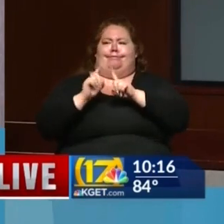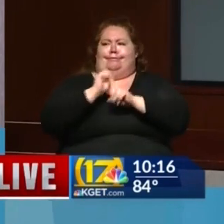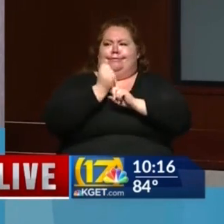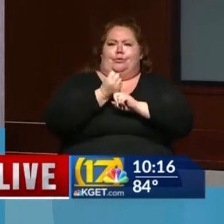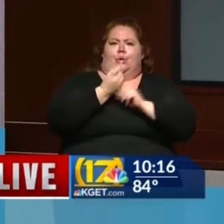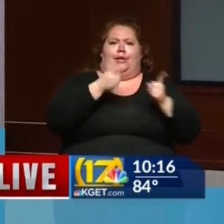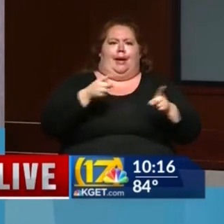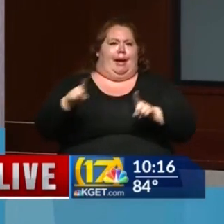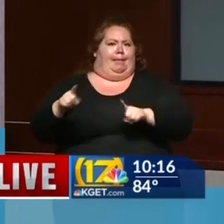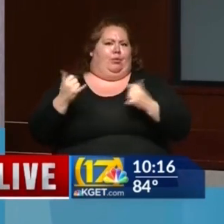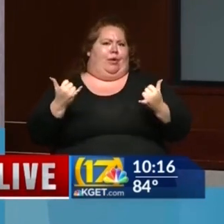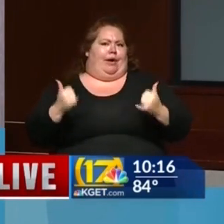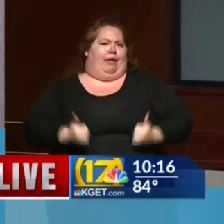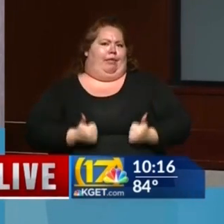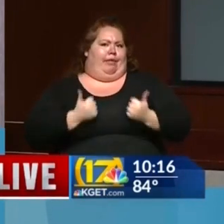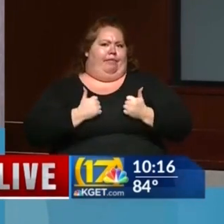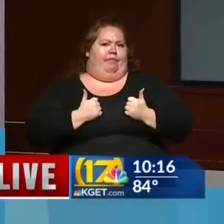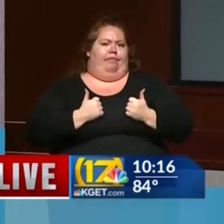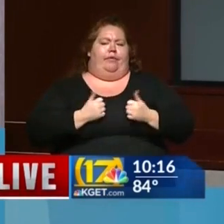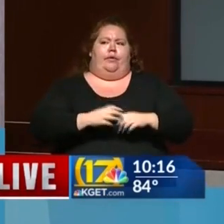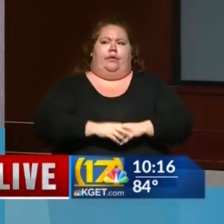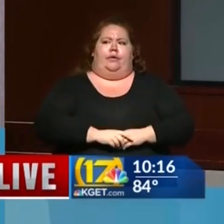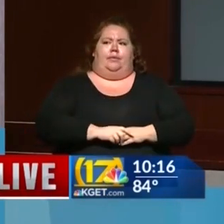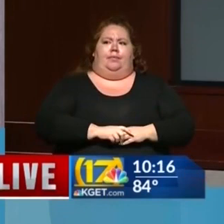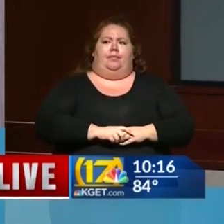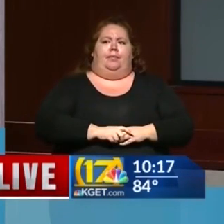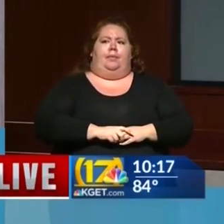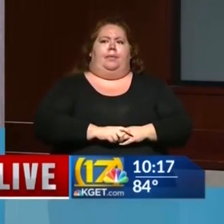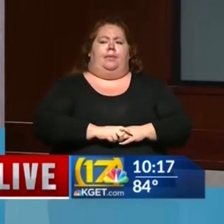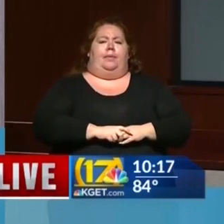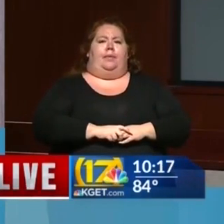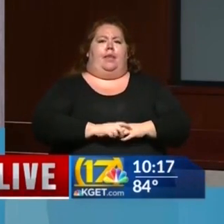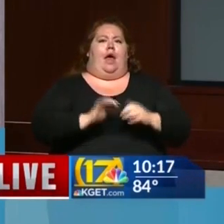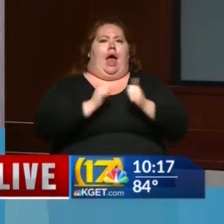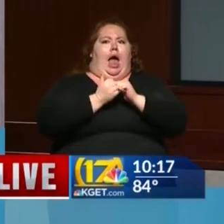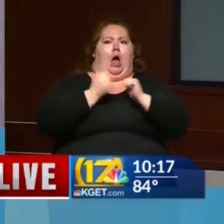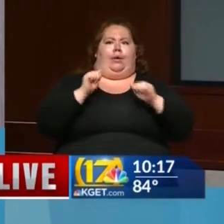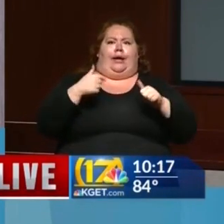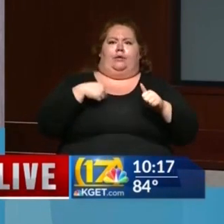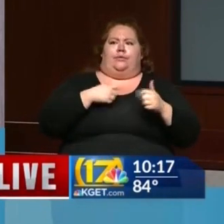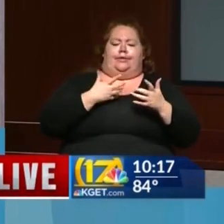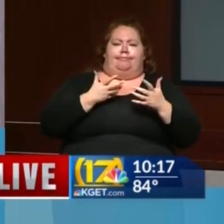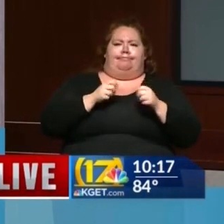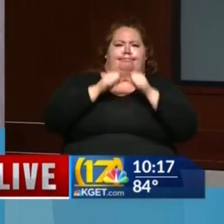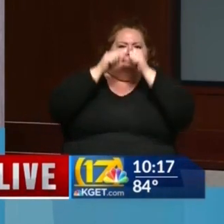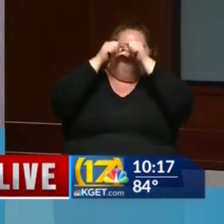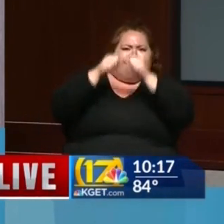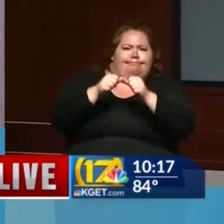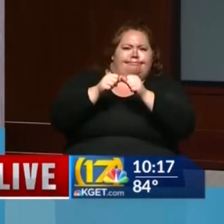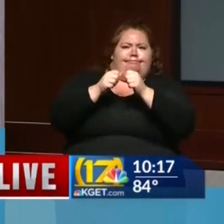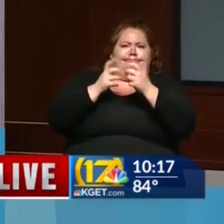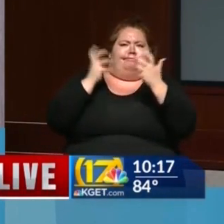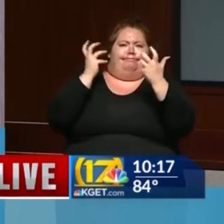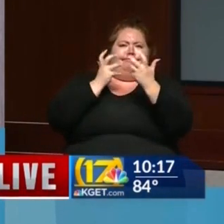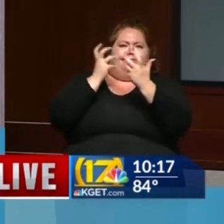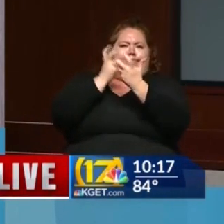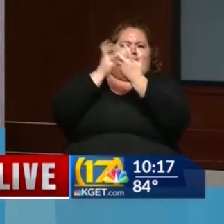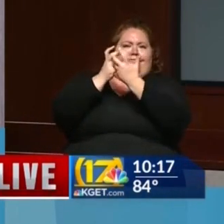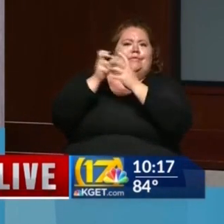SO UNDER EXTREMELY CHALLENGING TIMES, DIFFICULT CIRCUMSTANCES.